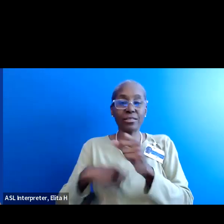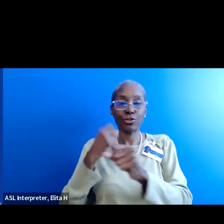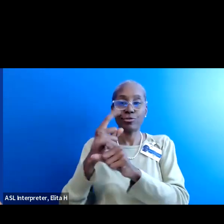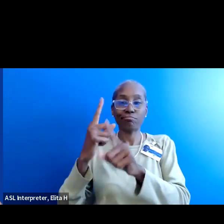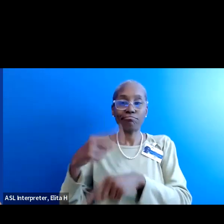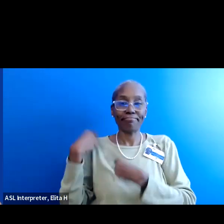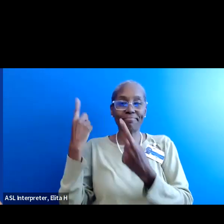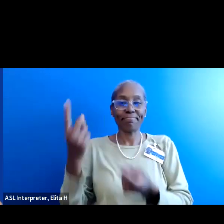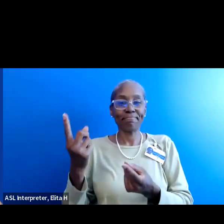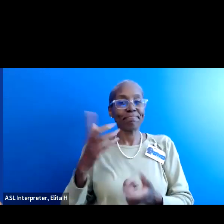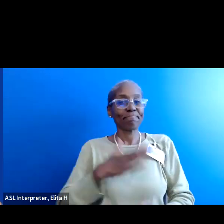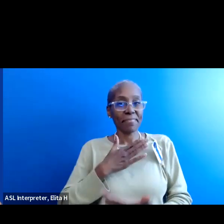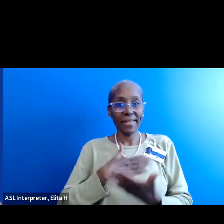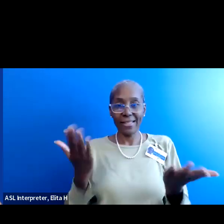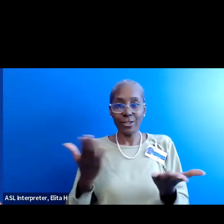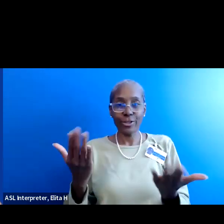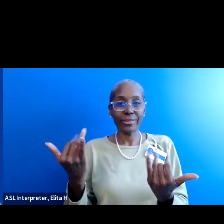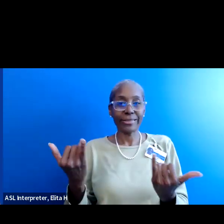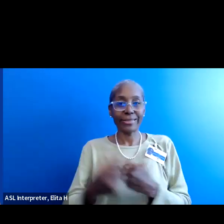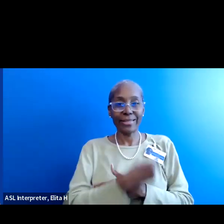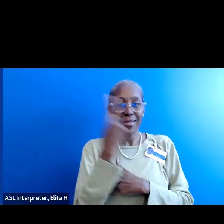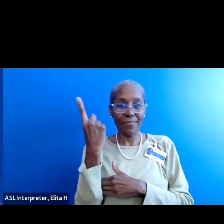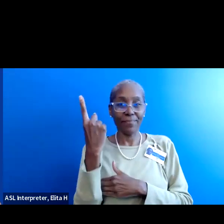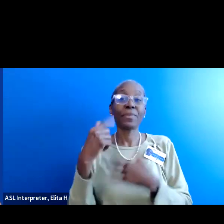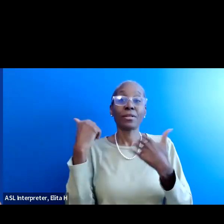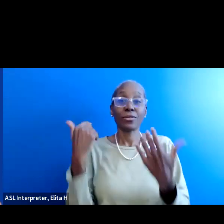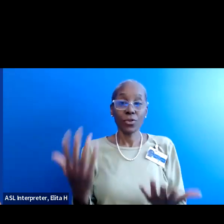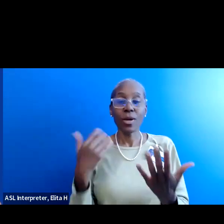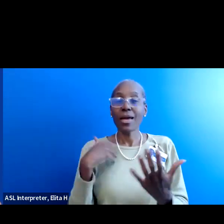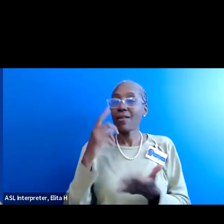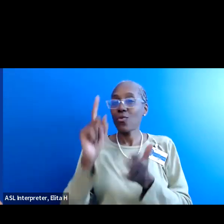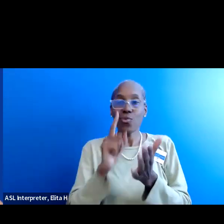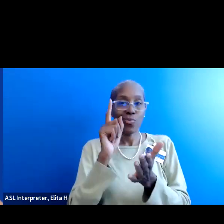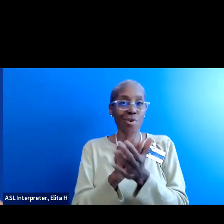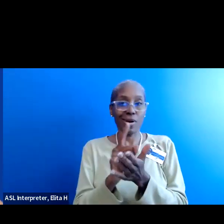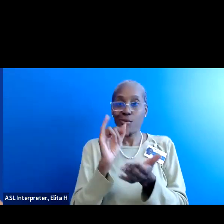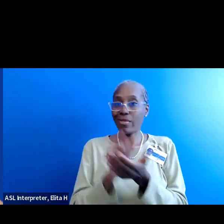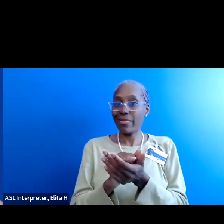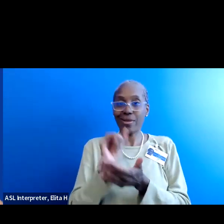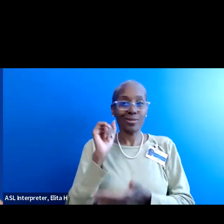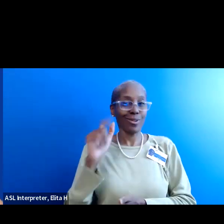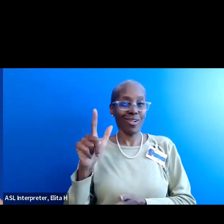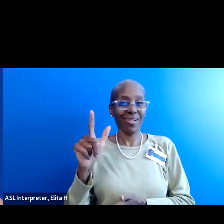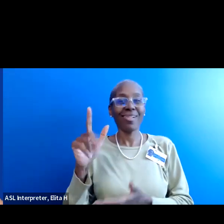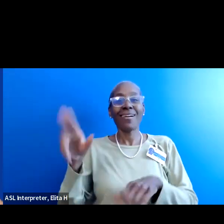and I'm very glad to be here today. So we only have an hour and I, of course, want to share